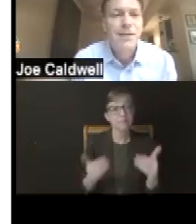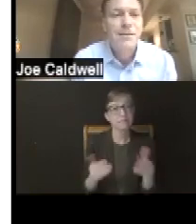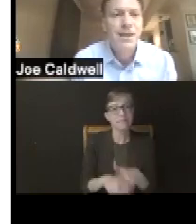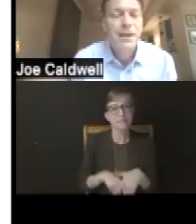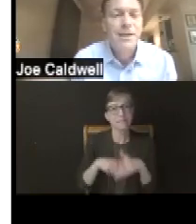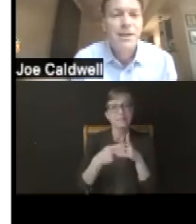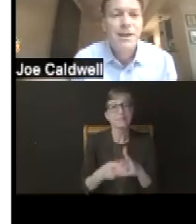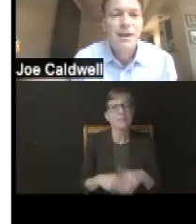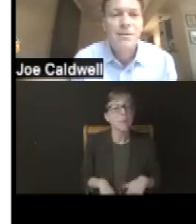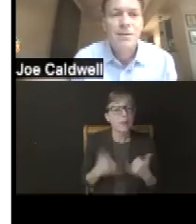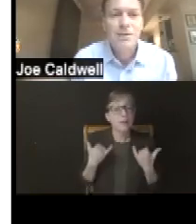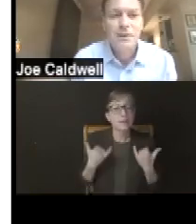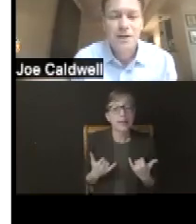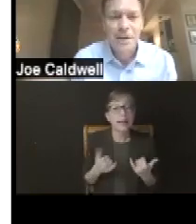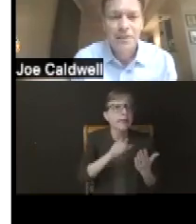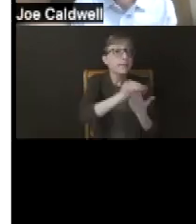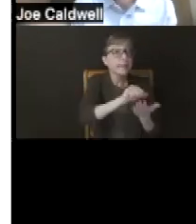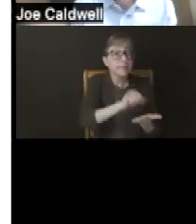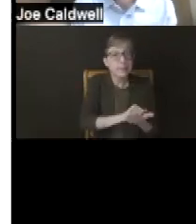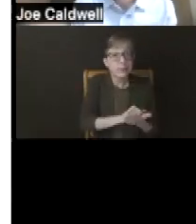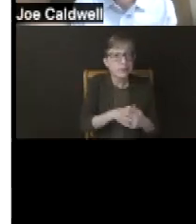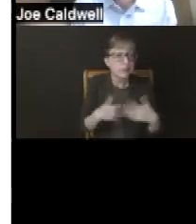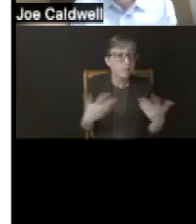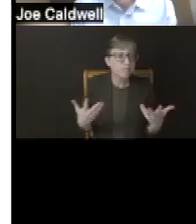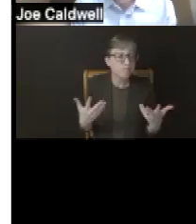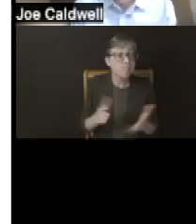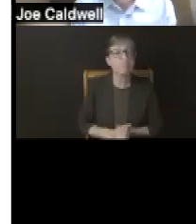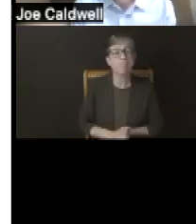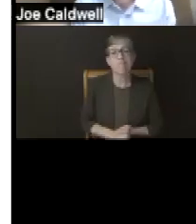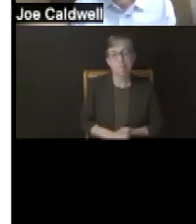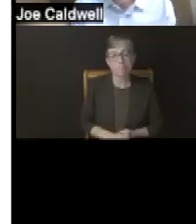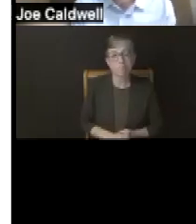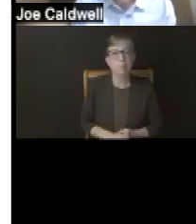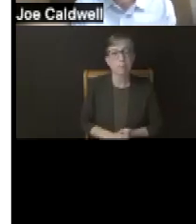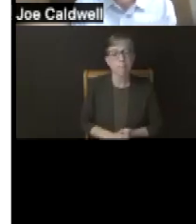is that I was going to start out and give a little bit of background about